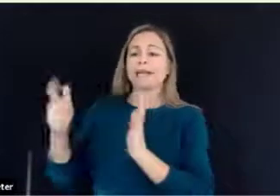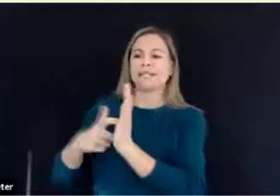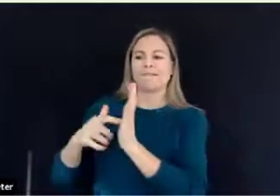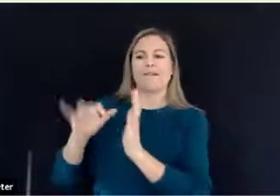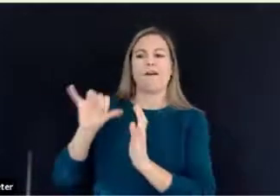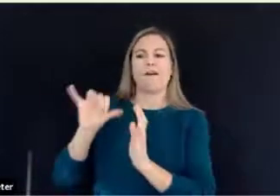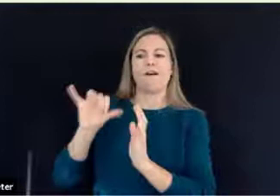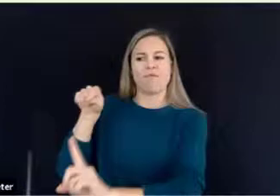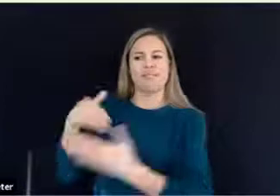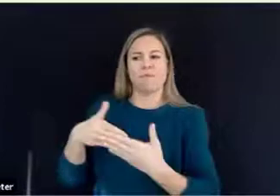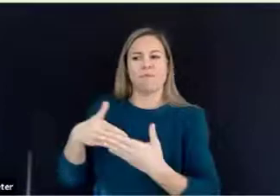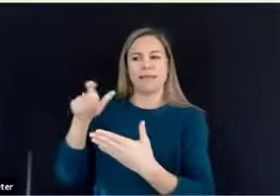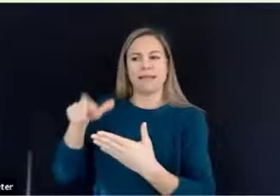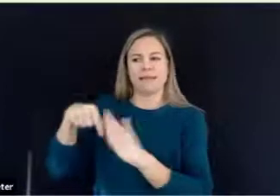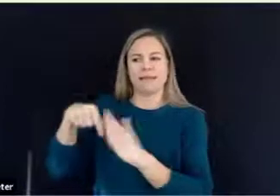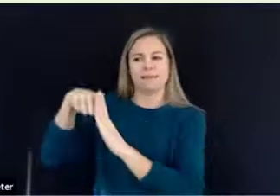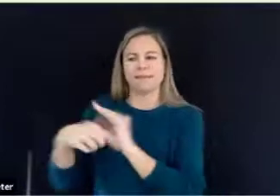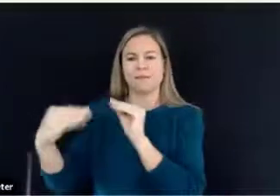to confirm or rule out these diseases.